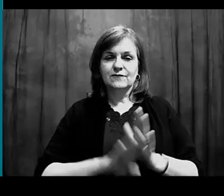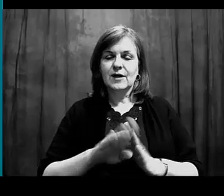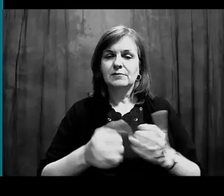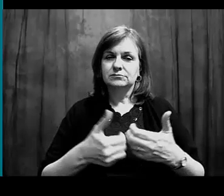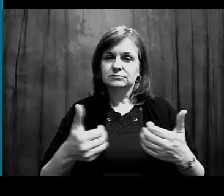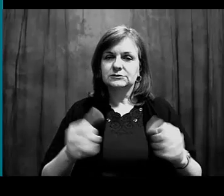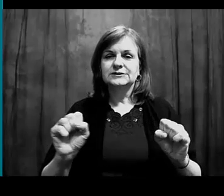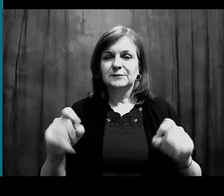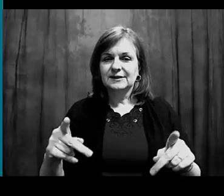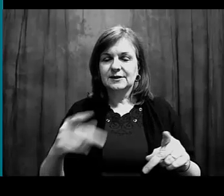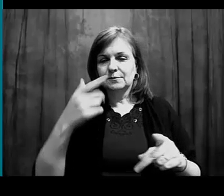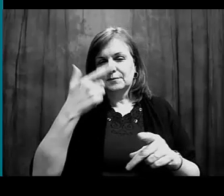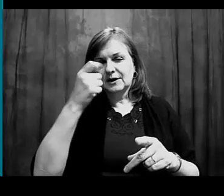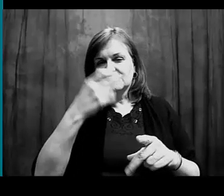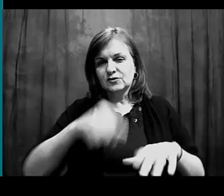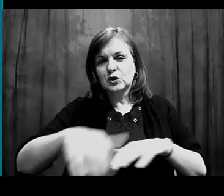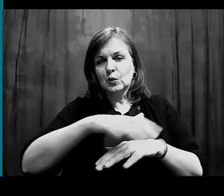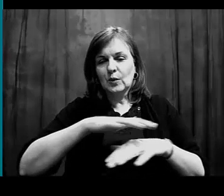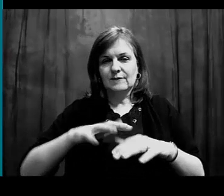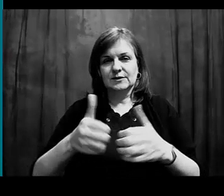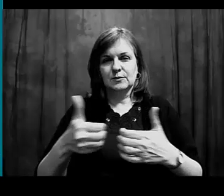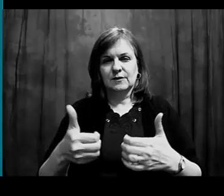because of this geographical divide